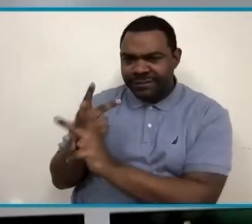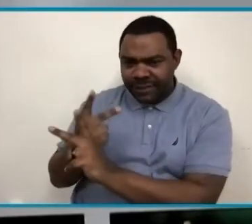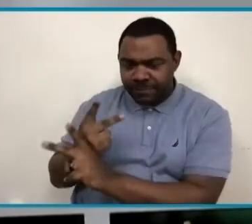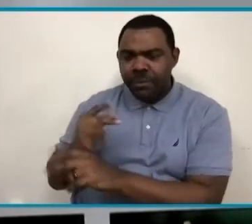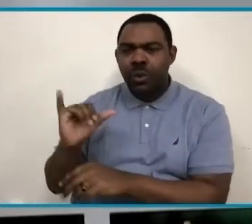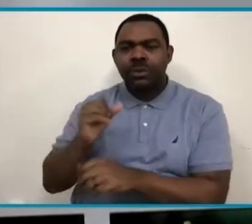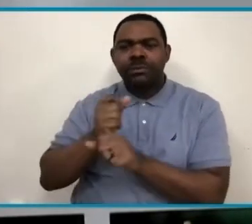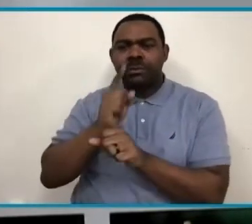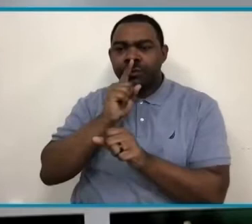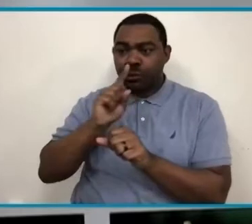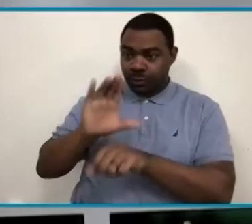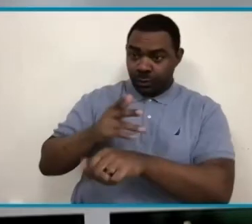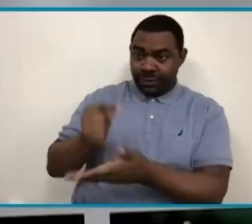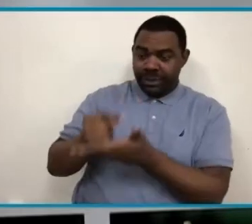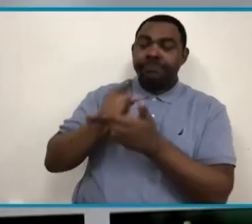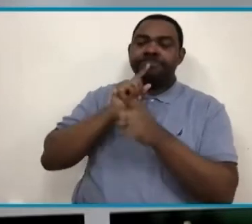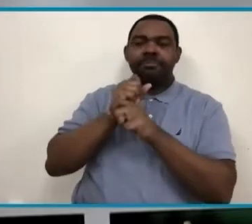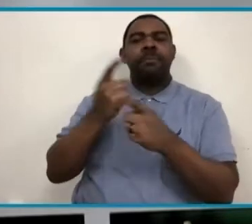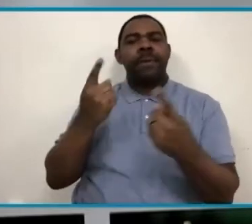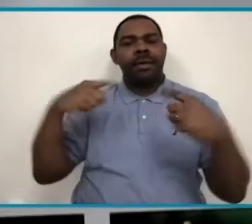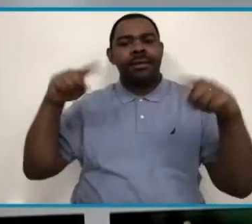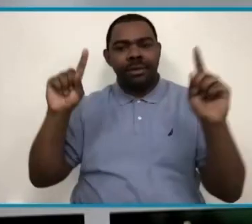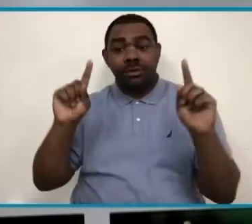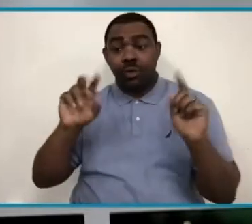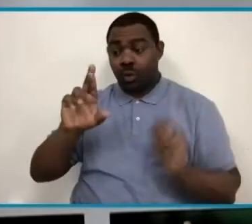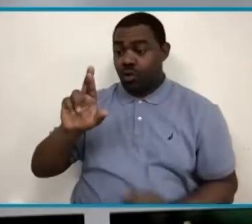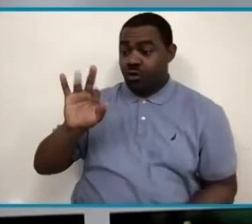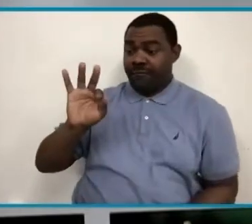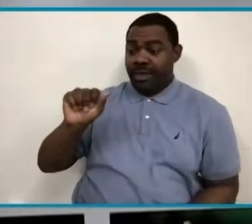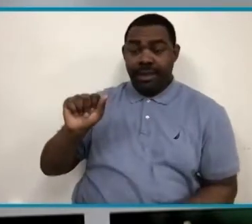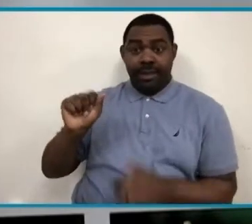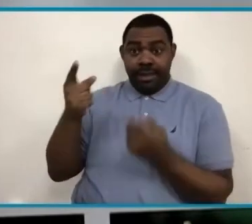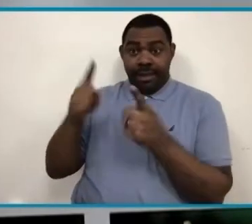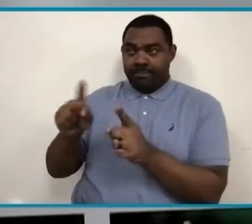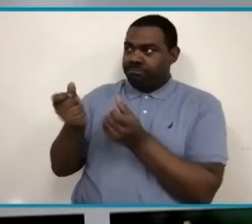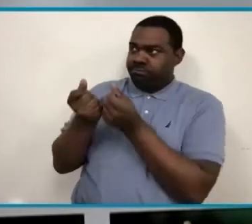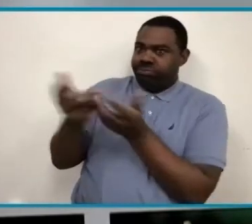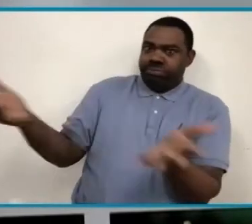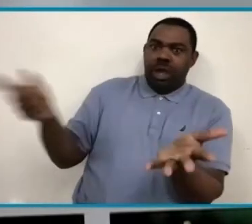And so when the RFA came out it seemed like a perfect opportunity to actually begin testing